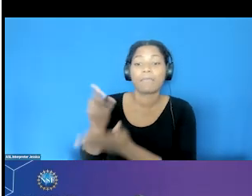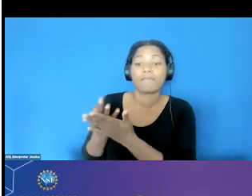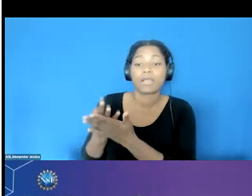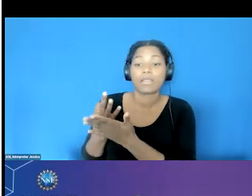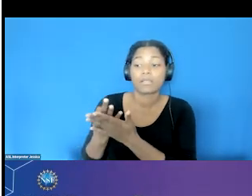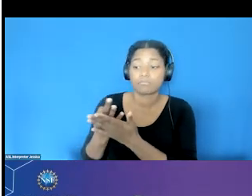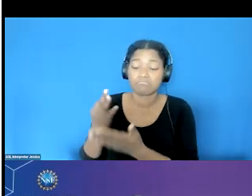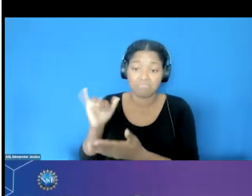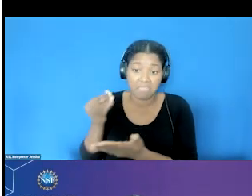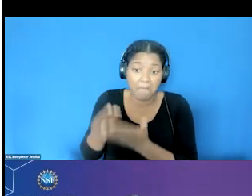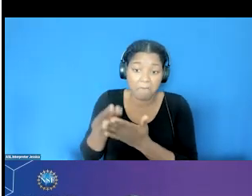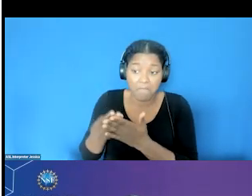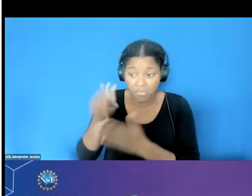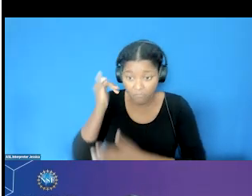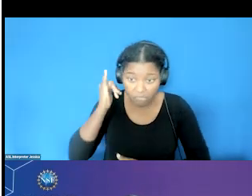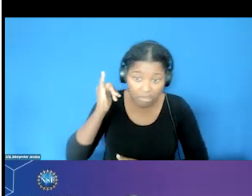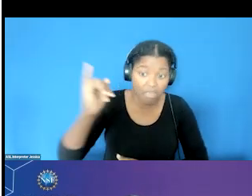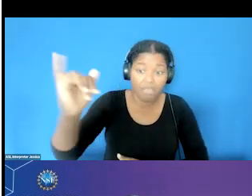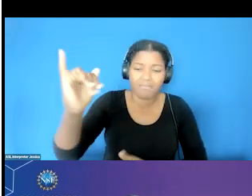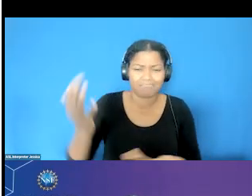So that's first and foremost.